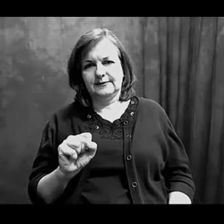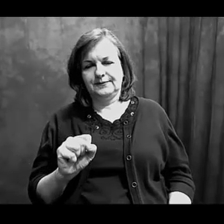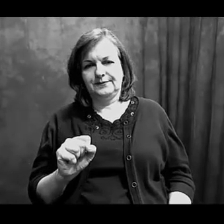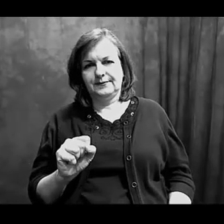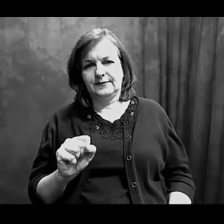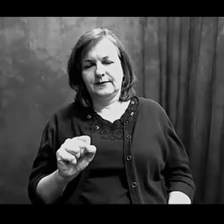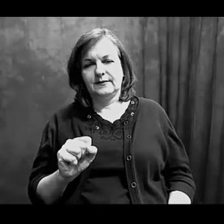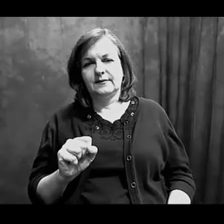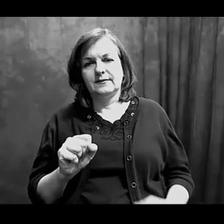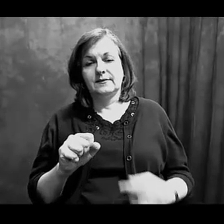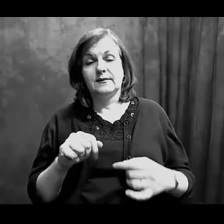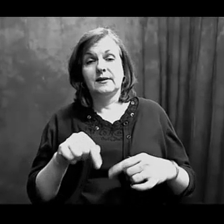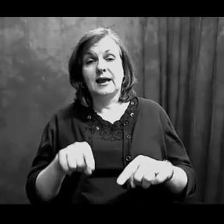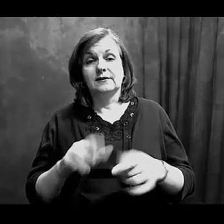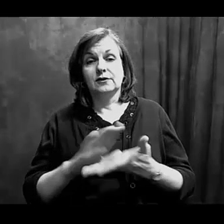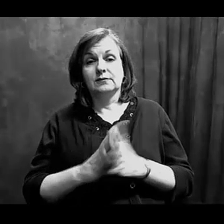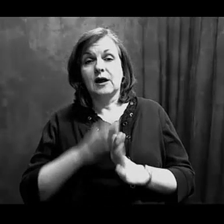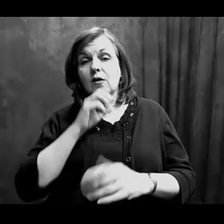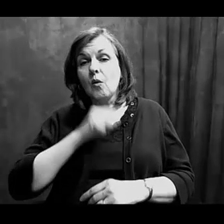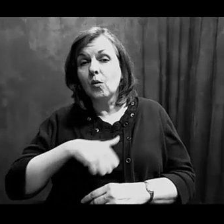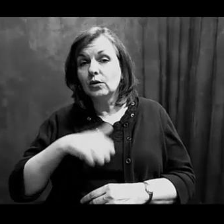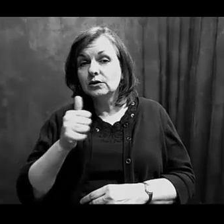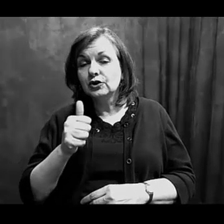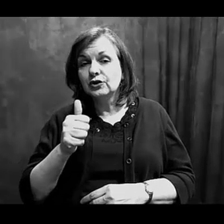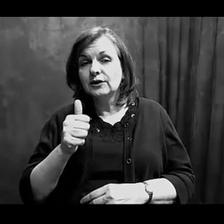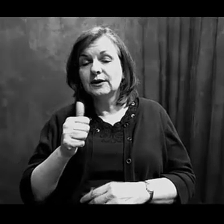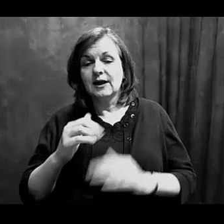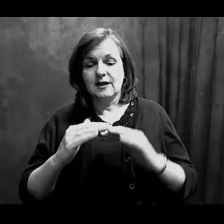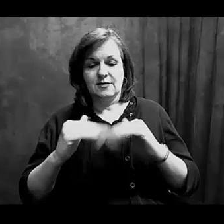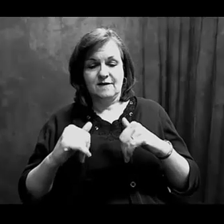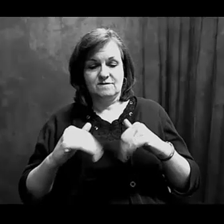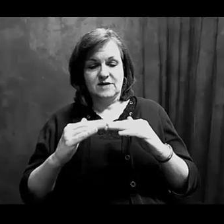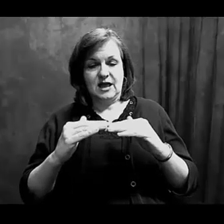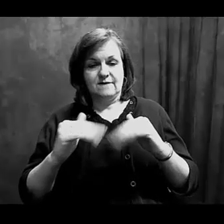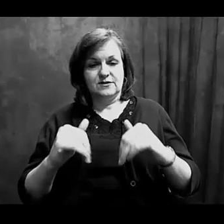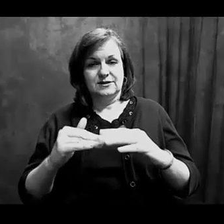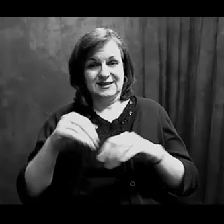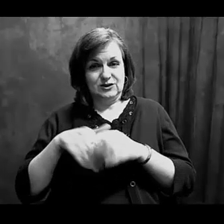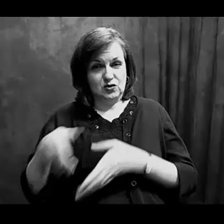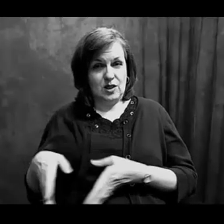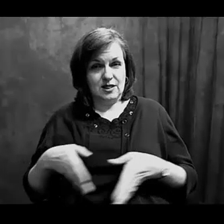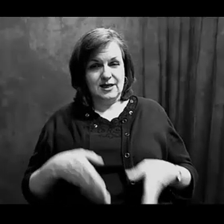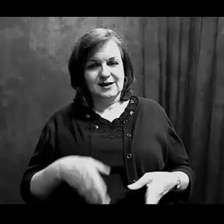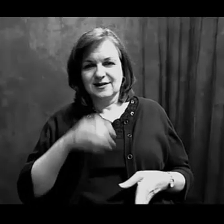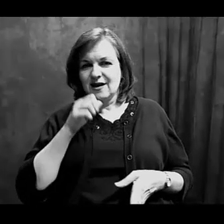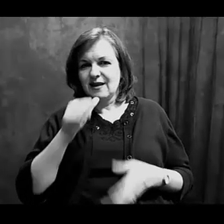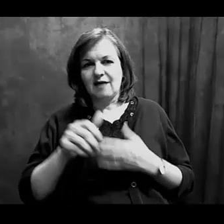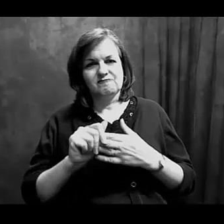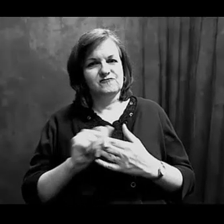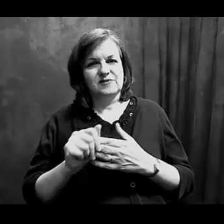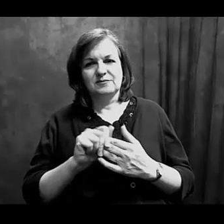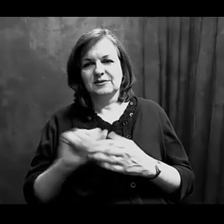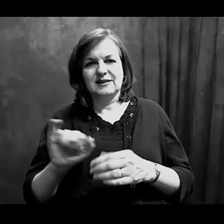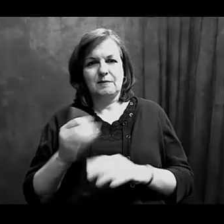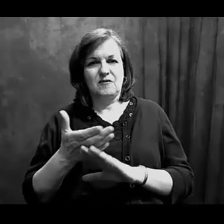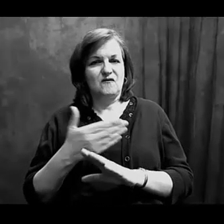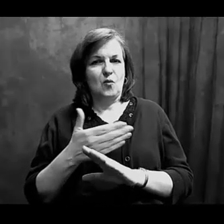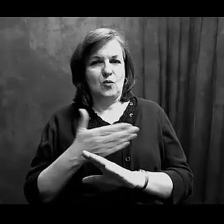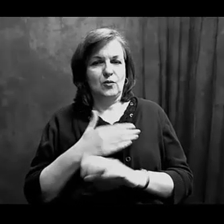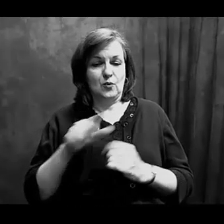so as you get older what we worry about is those valves are no longer as elastic as they were when you were